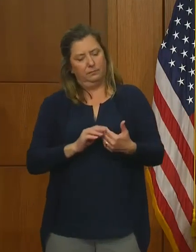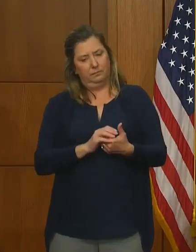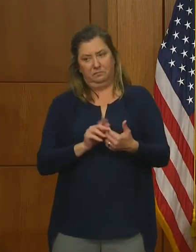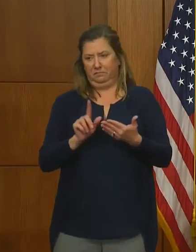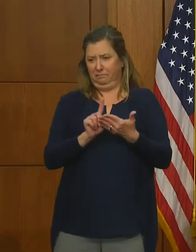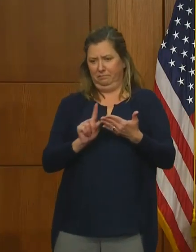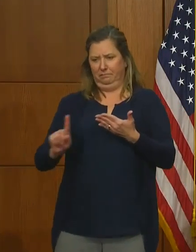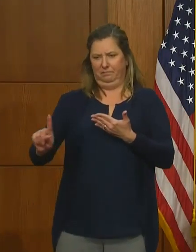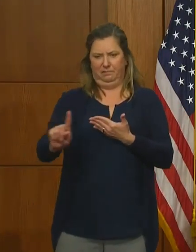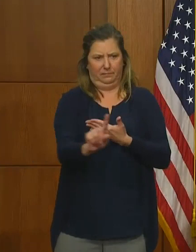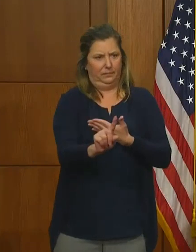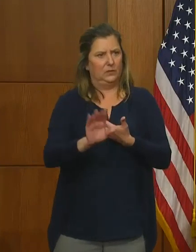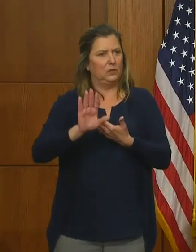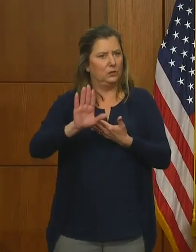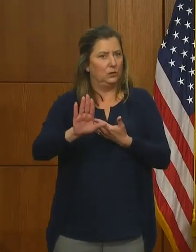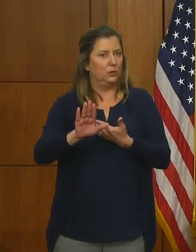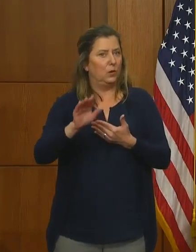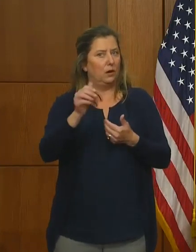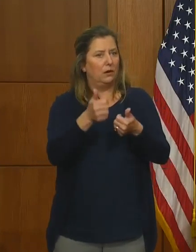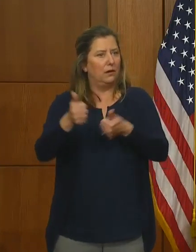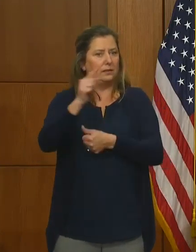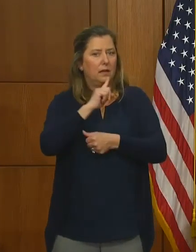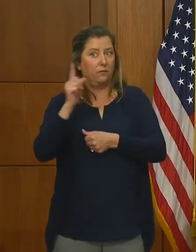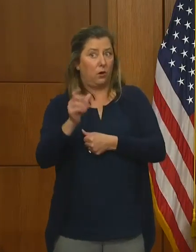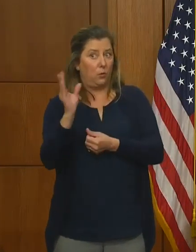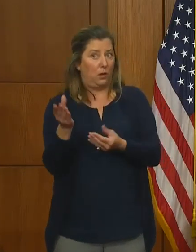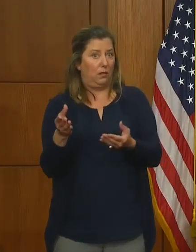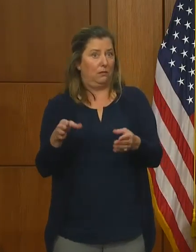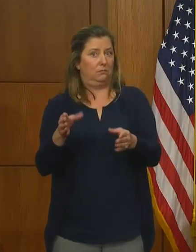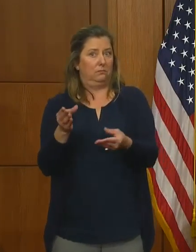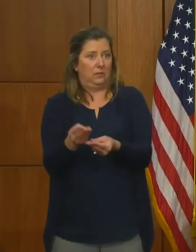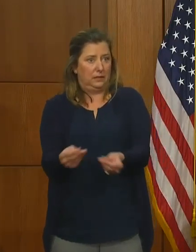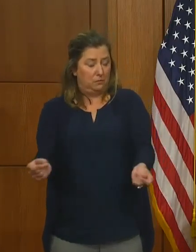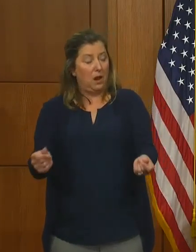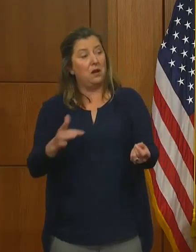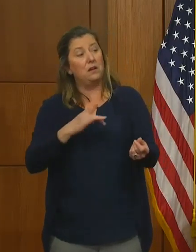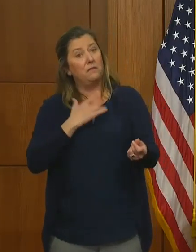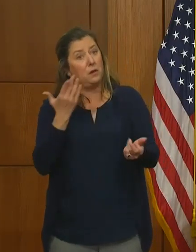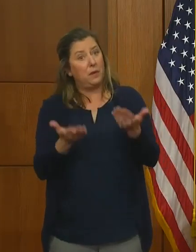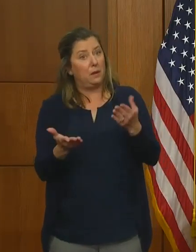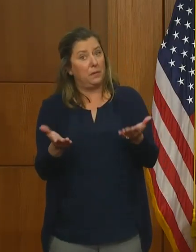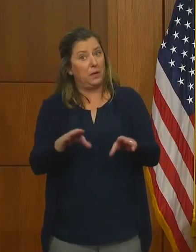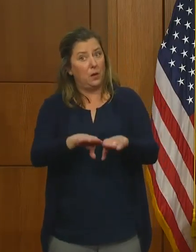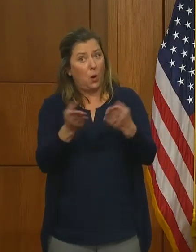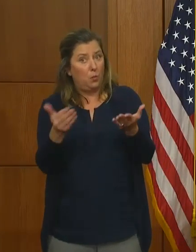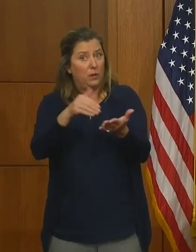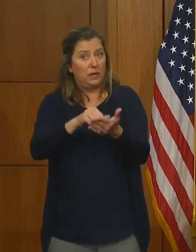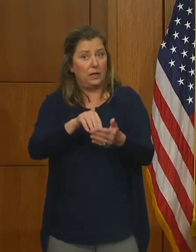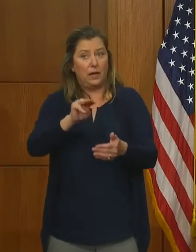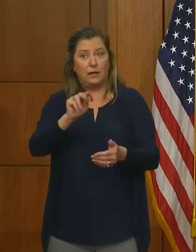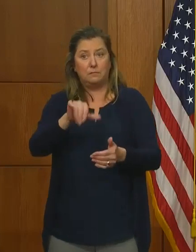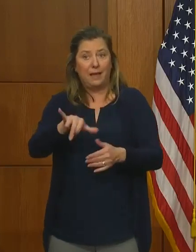SAW A I KNOW WE ARE WE GO. HERE AGAIN ORDER EXPO WE ASKED OUR